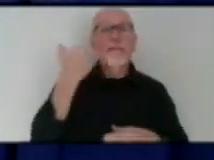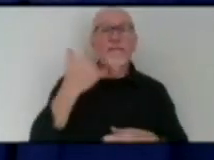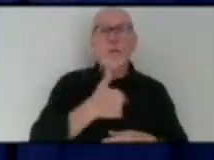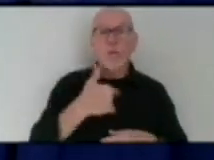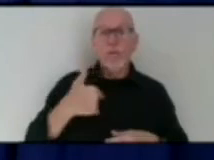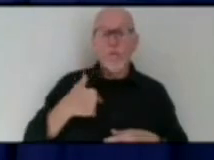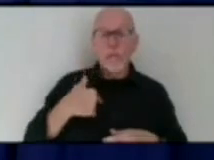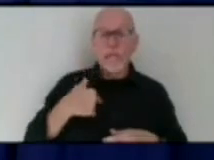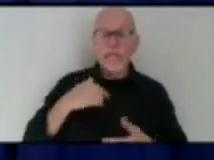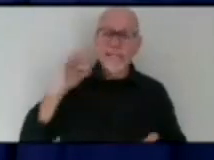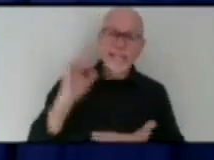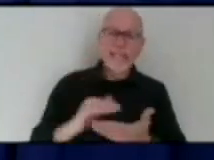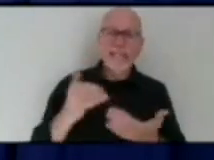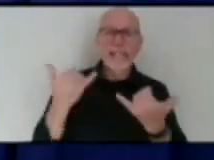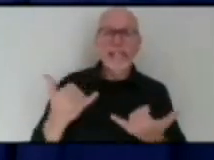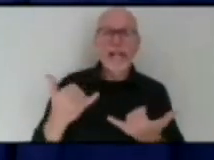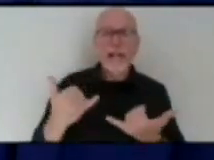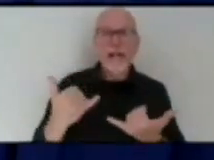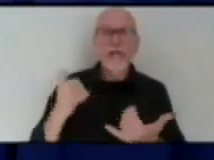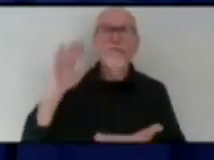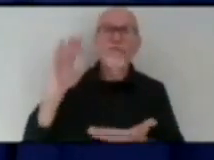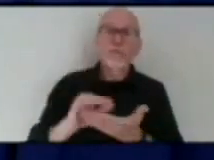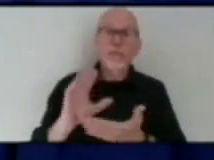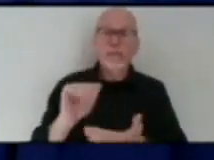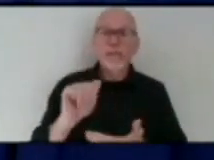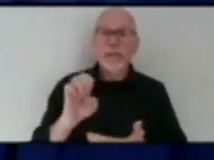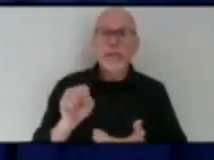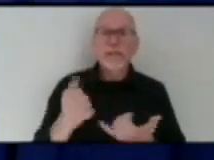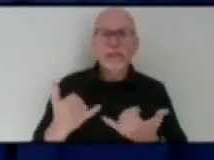now and decrease those cases, we still have that 10 days to two weeks of